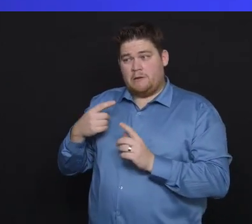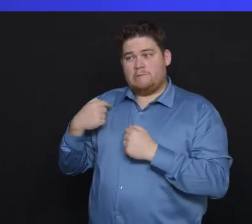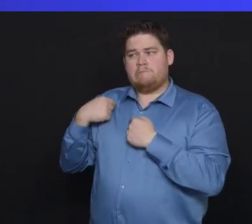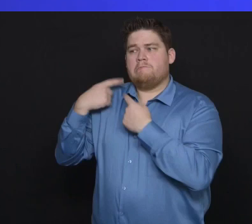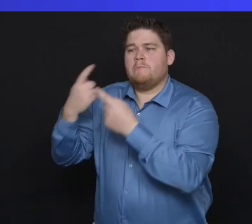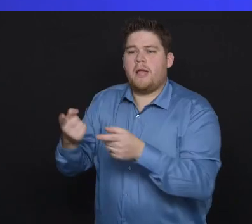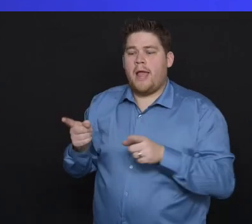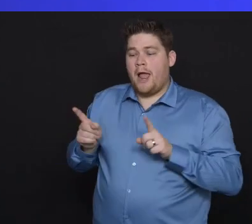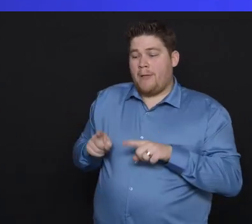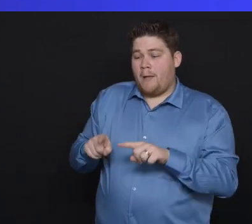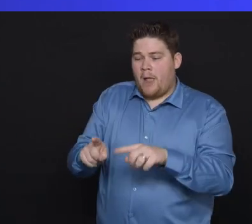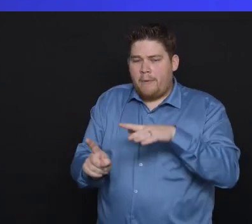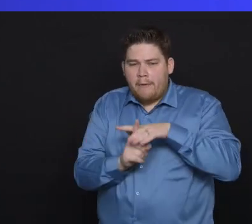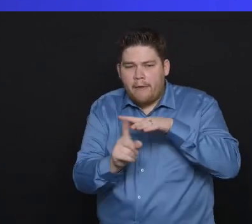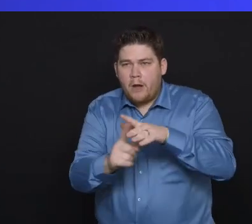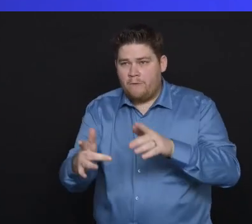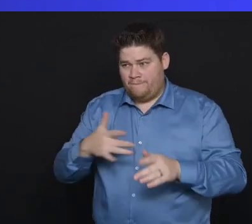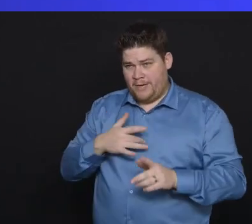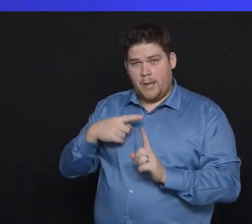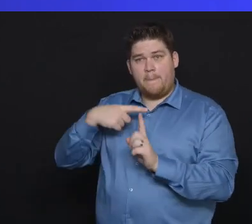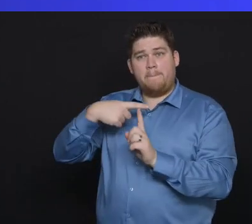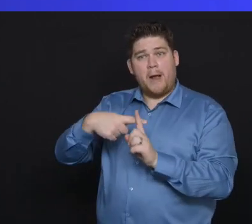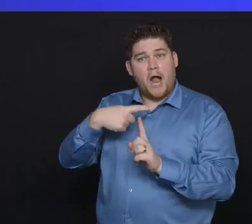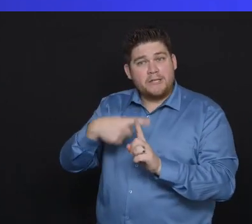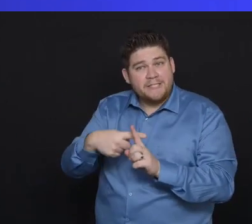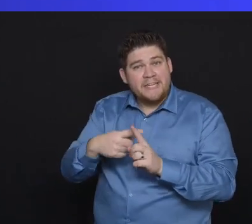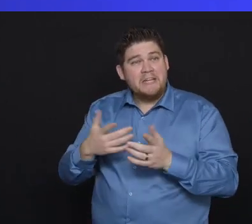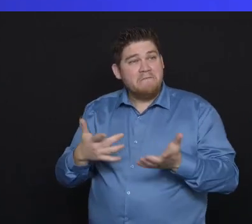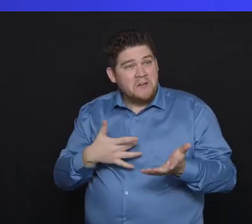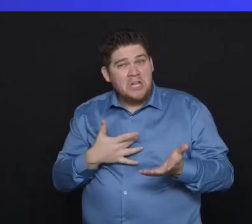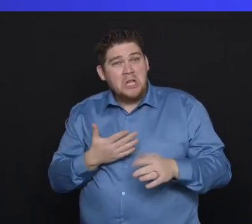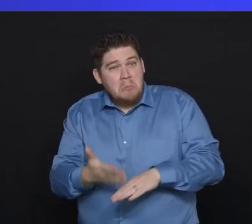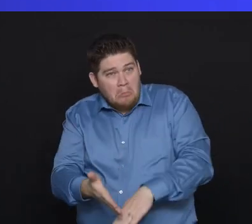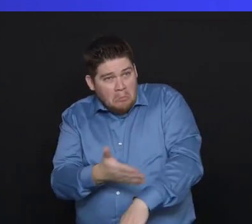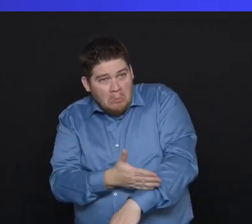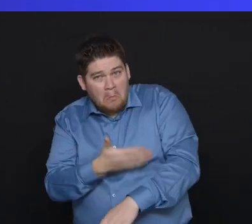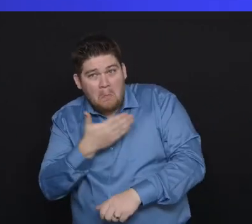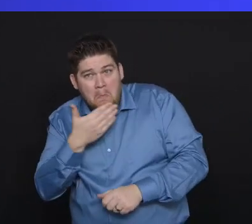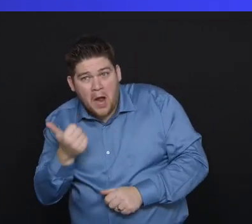going to achieve the goals you set out for everyone? And secondly, with